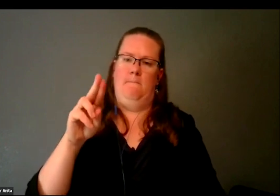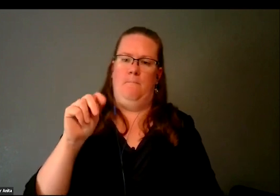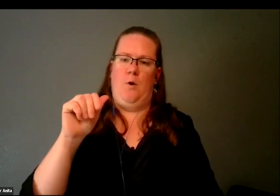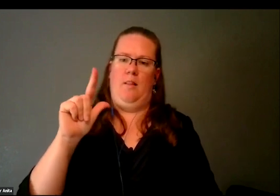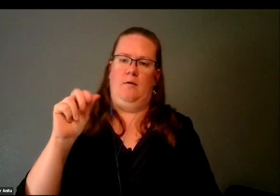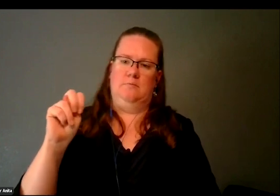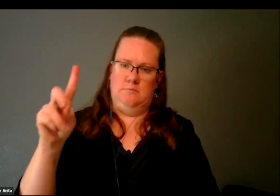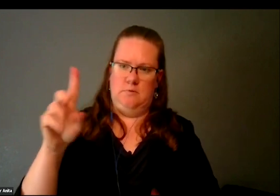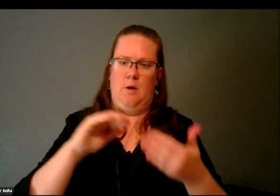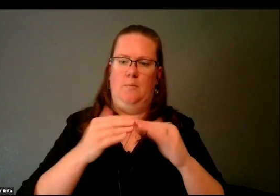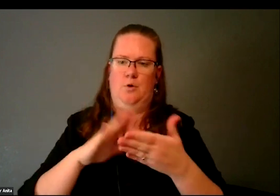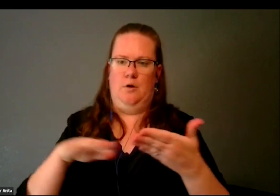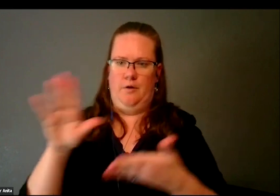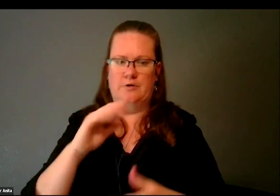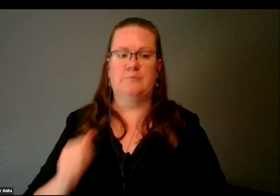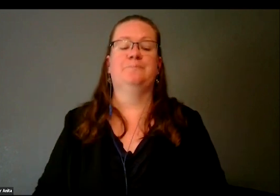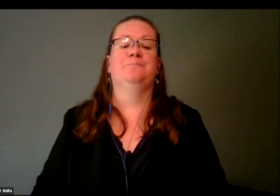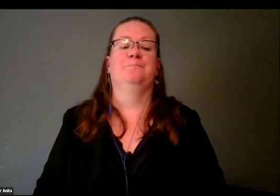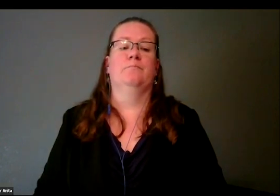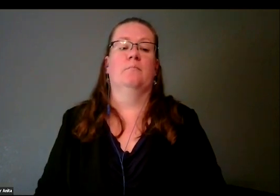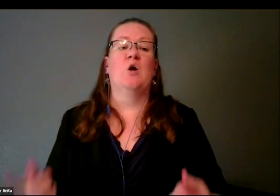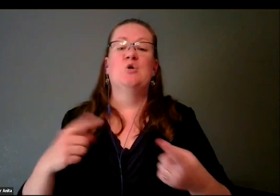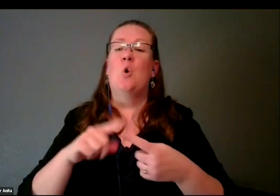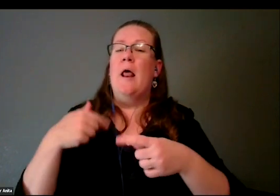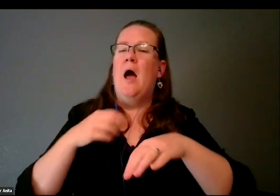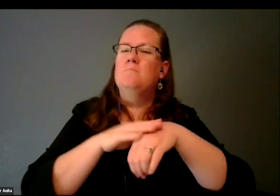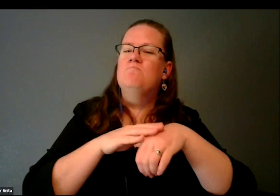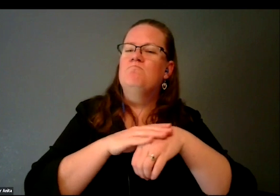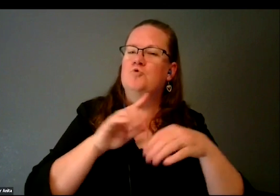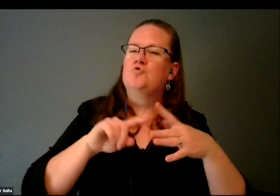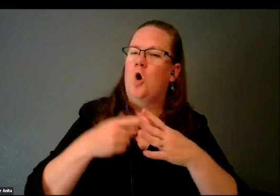After I had been introduced to 3D printing